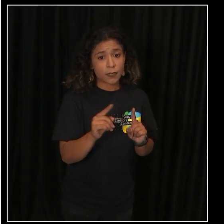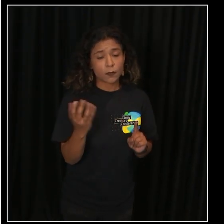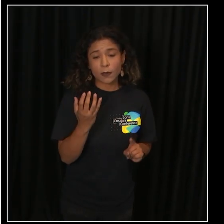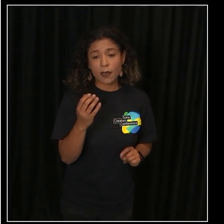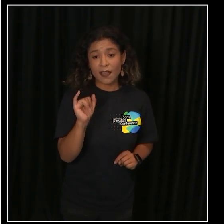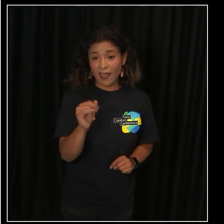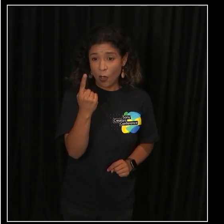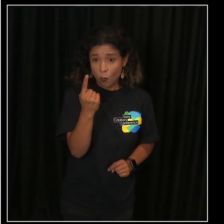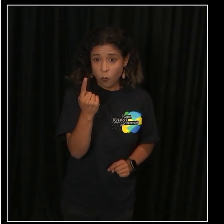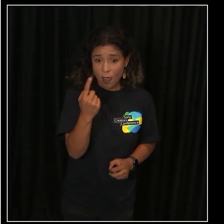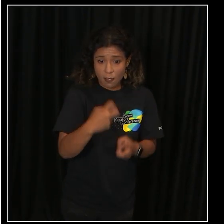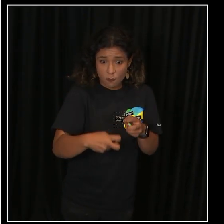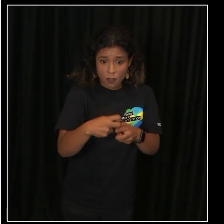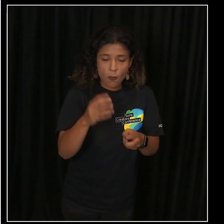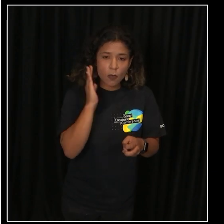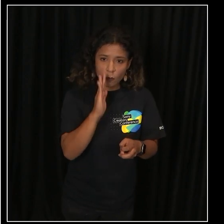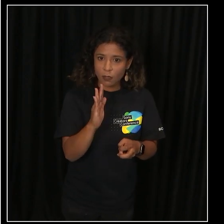It's a problem.